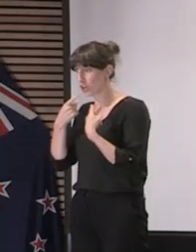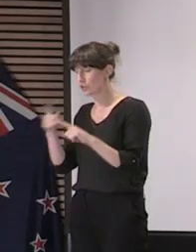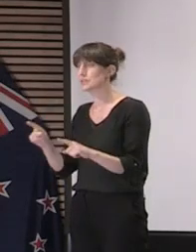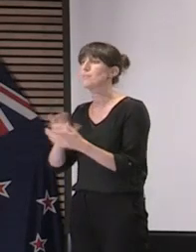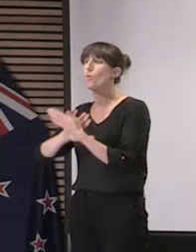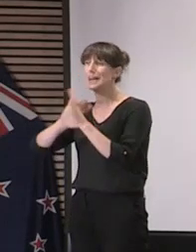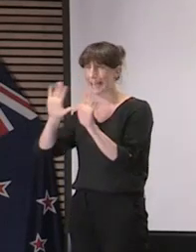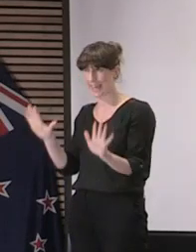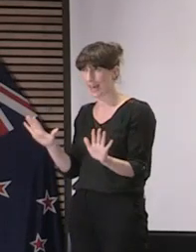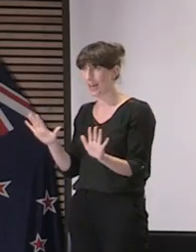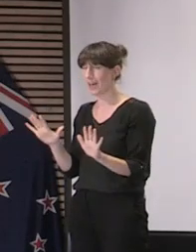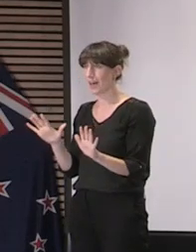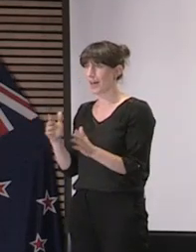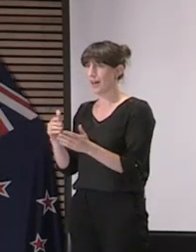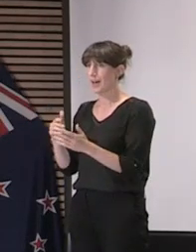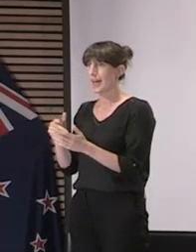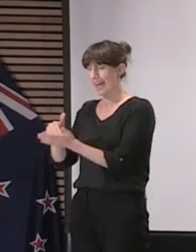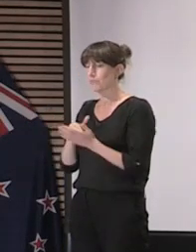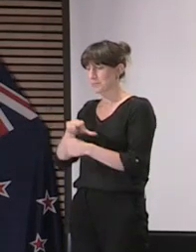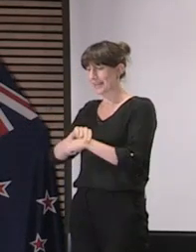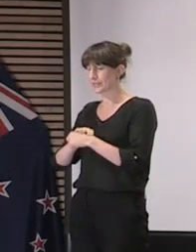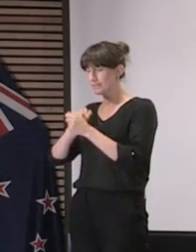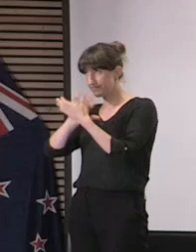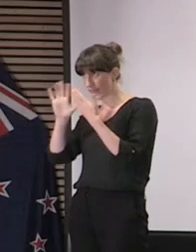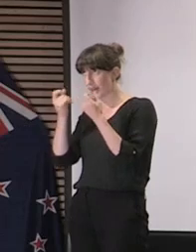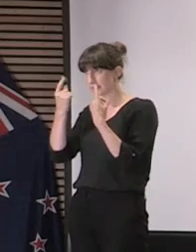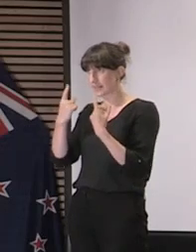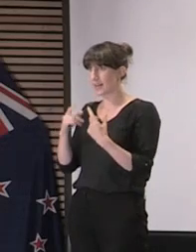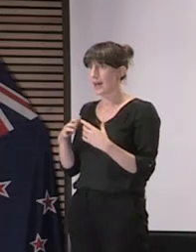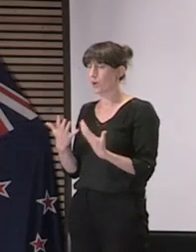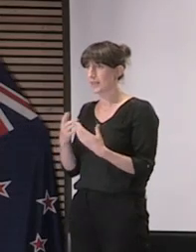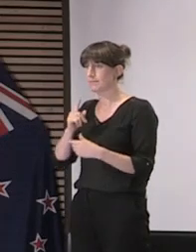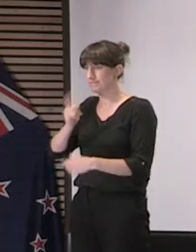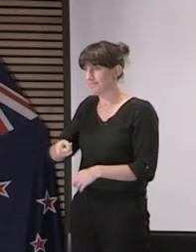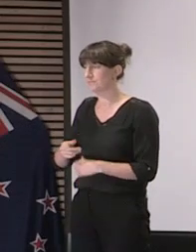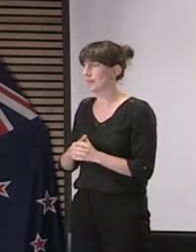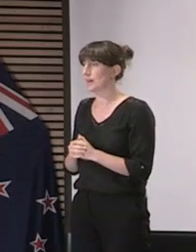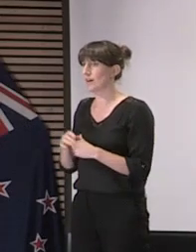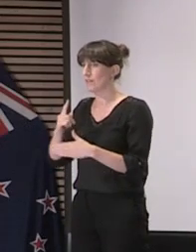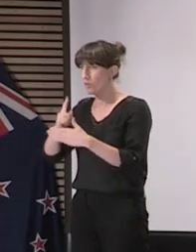clarification of police powers. We've been very clear to our people that it doesn't